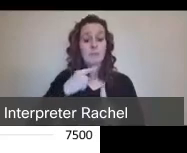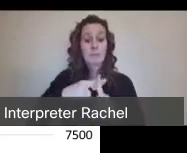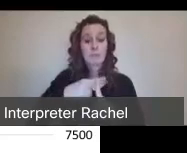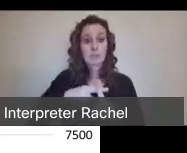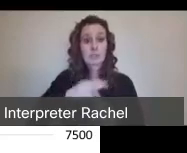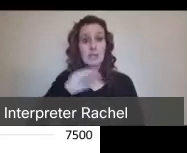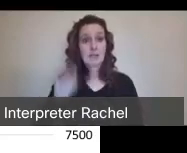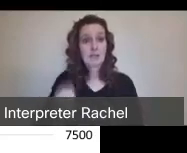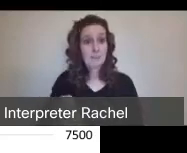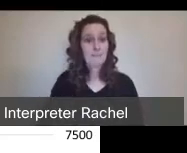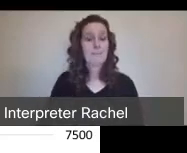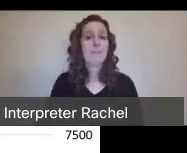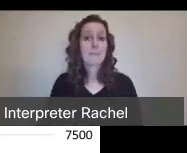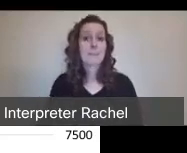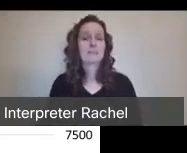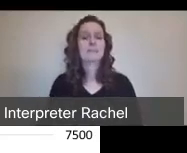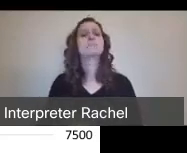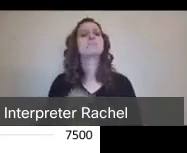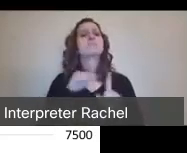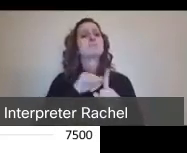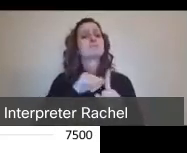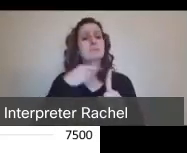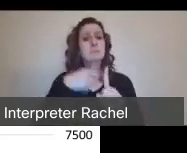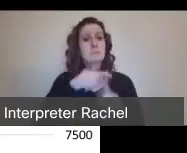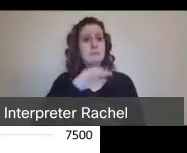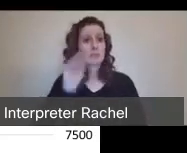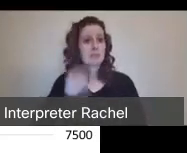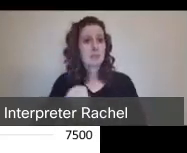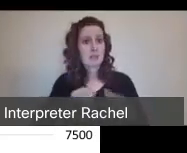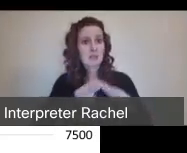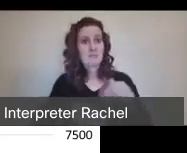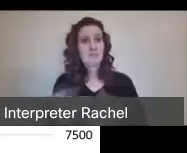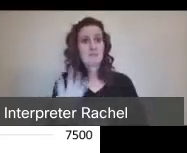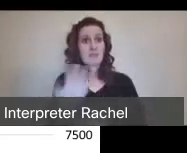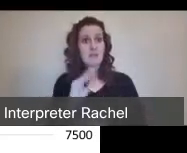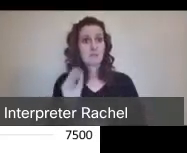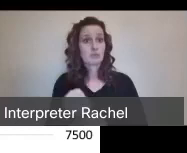As a reminder, a positivity rate below 5% it's considered suppression of the virus.